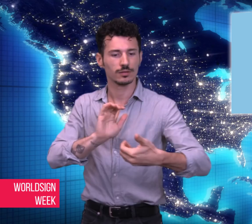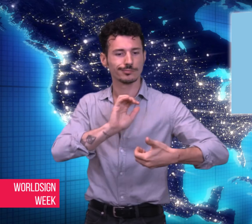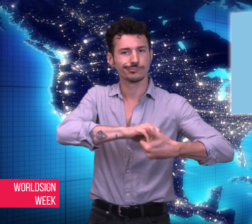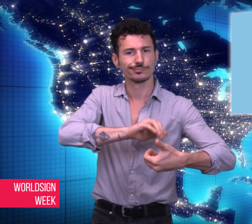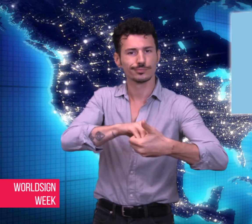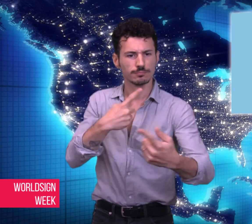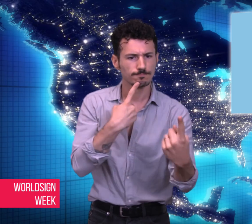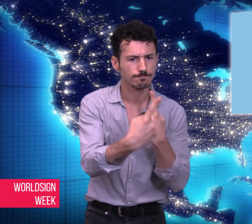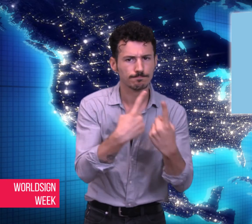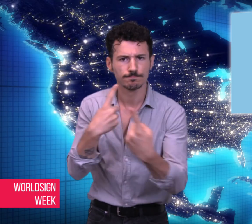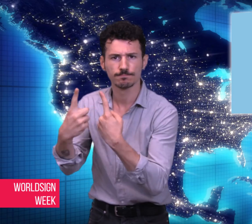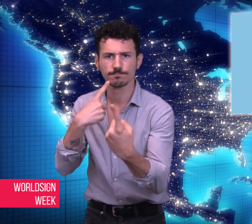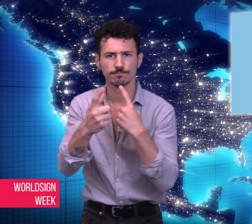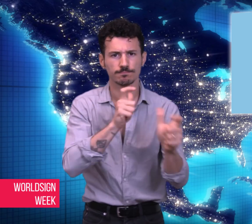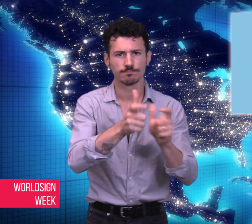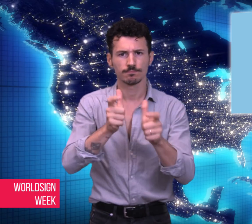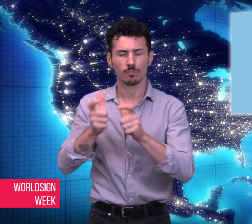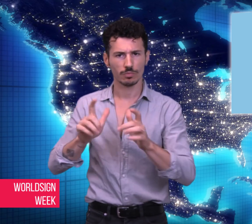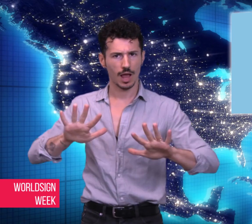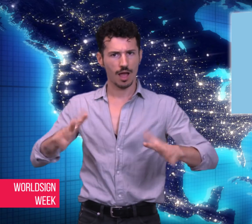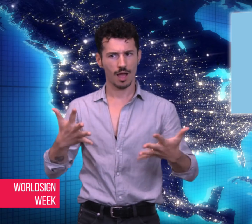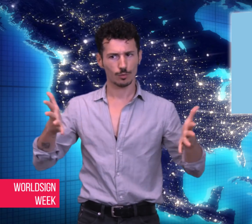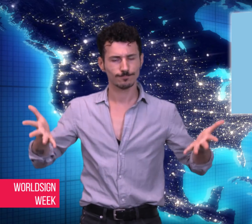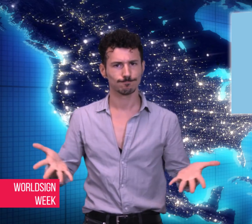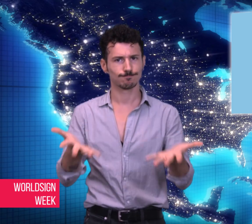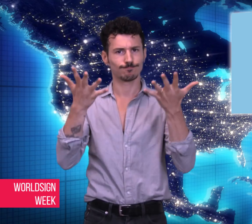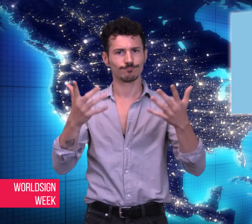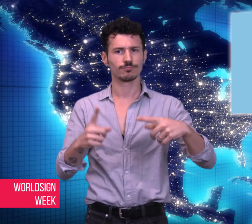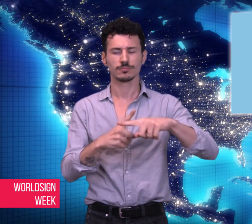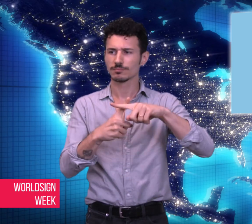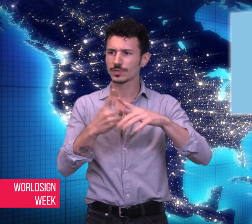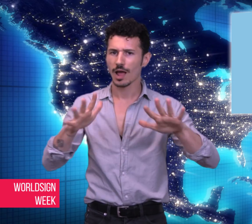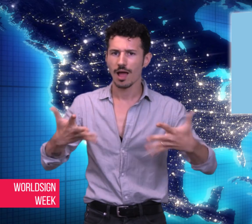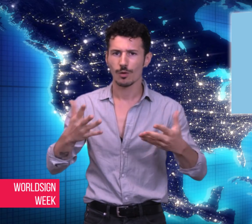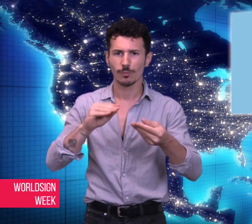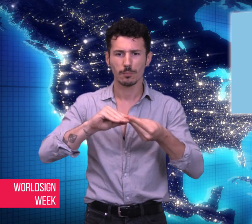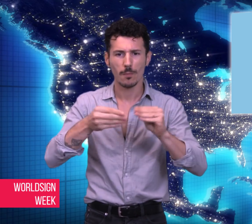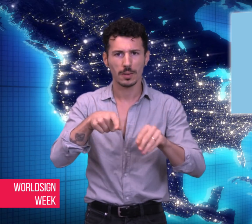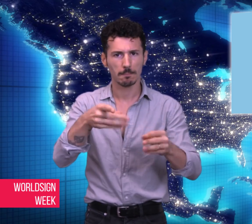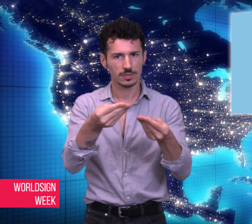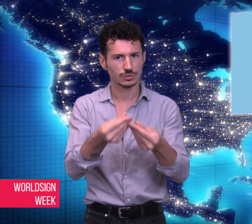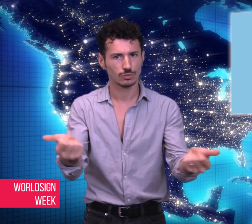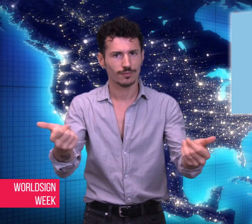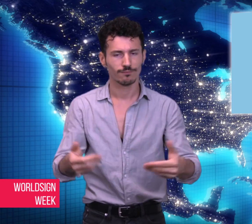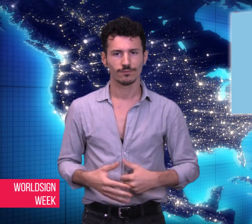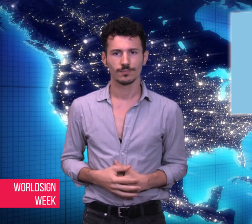skills and resources are in place.